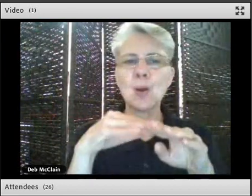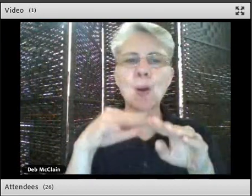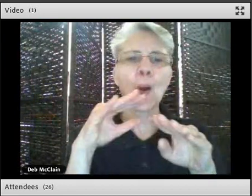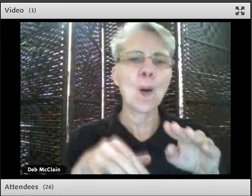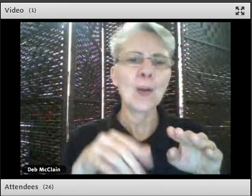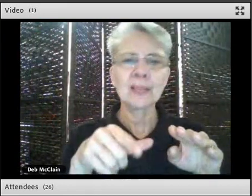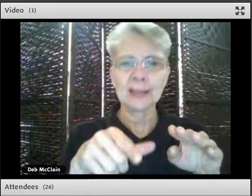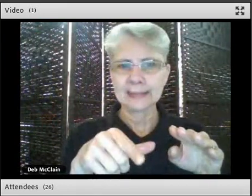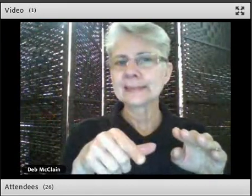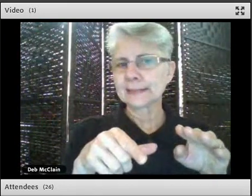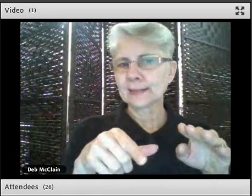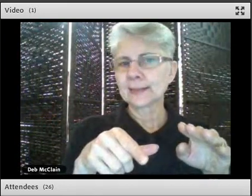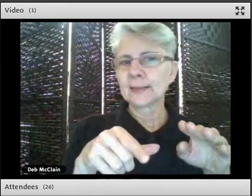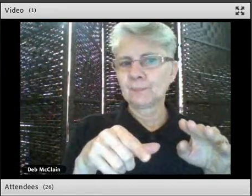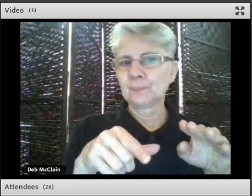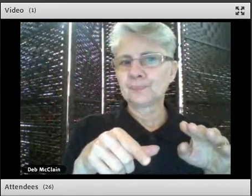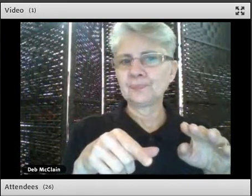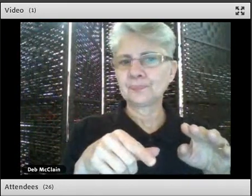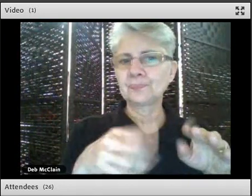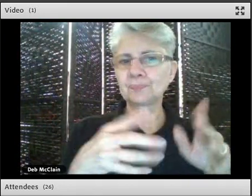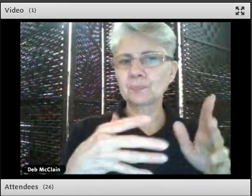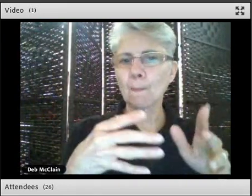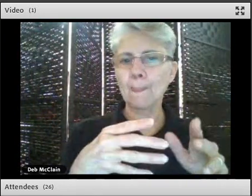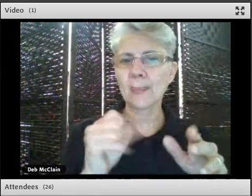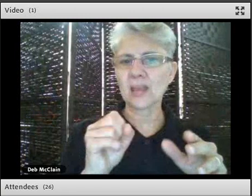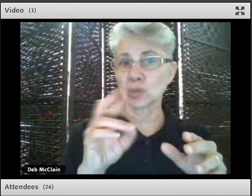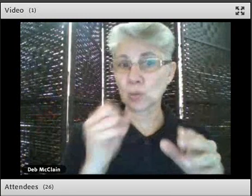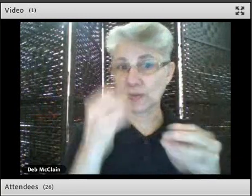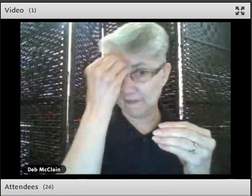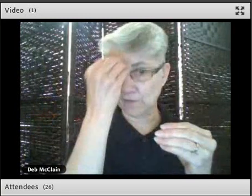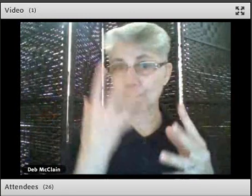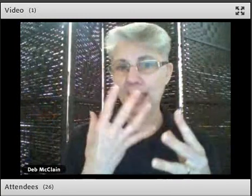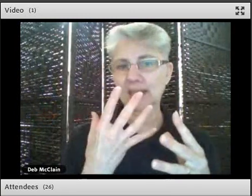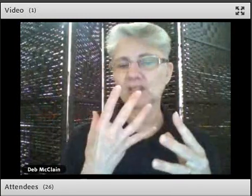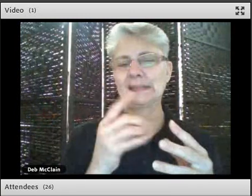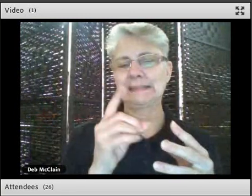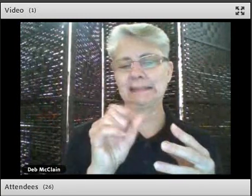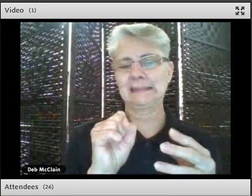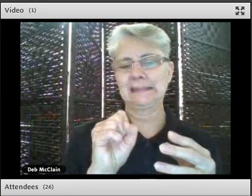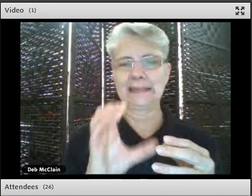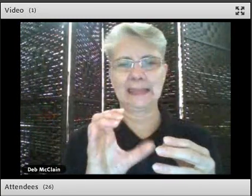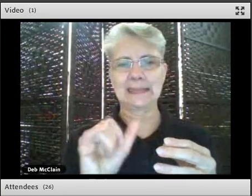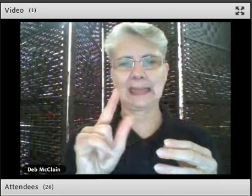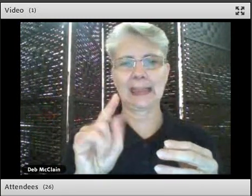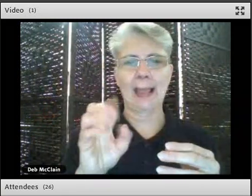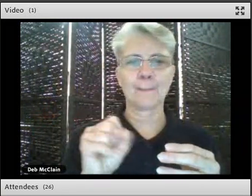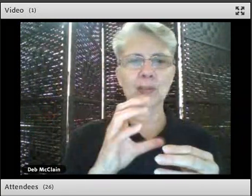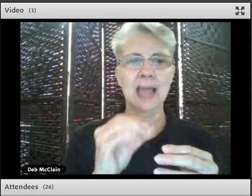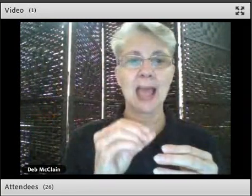the disc labels and the containers. And so you need to take the one that is the most prominent